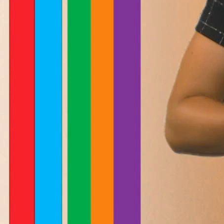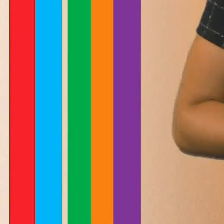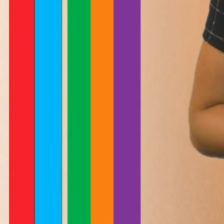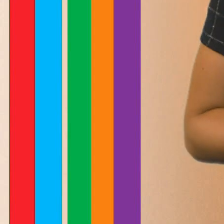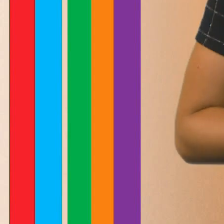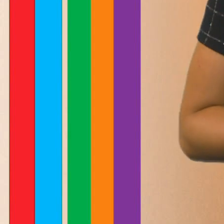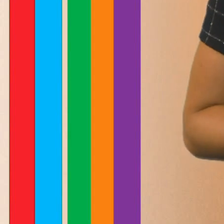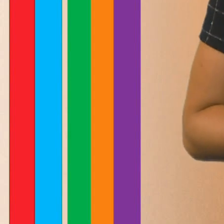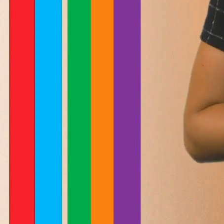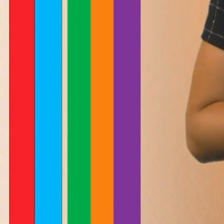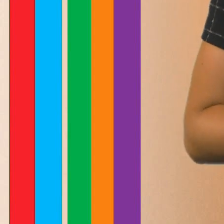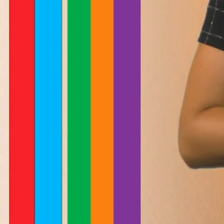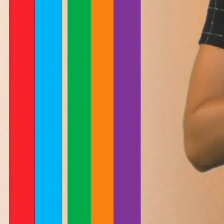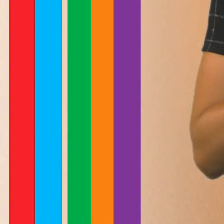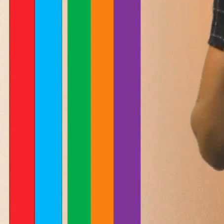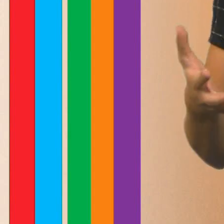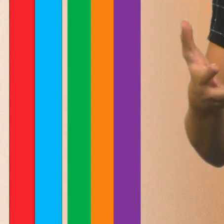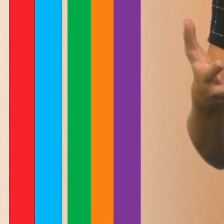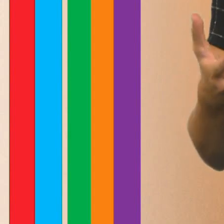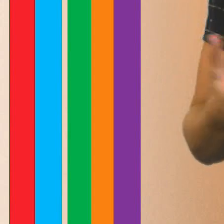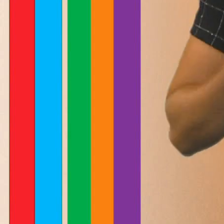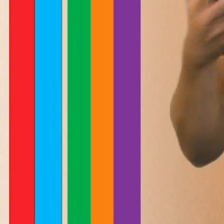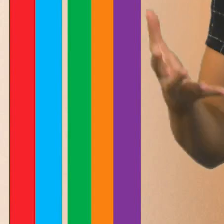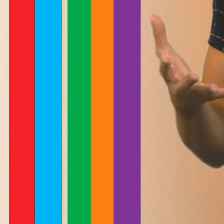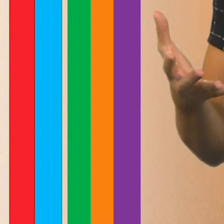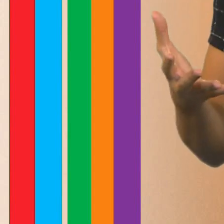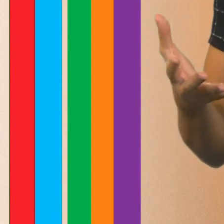Monique will be working with you to see where sharing happens in our everyday life,